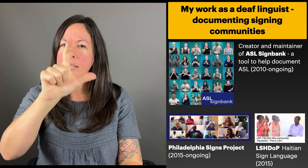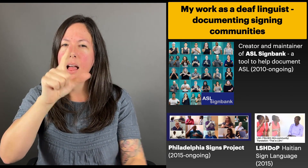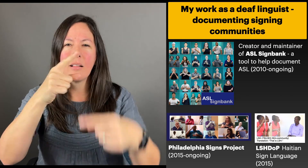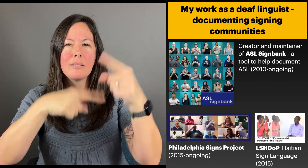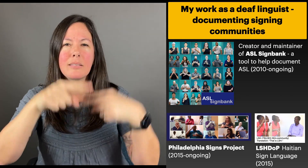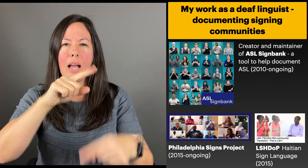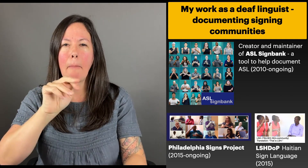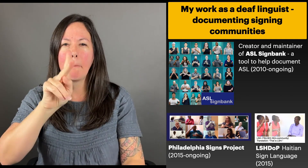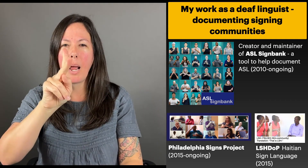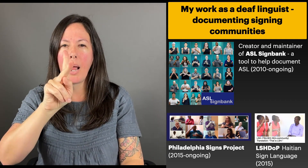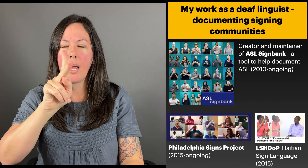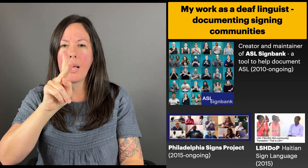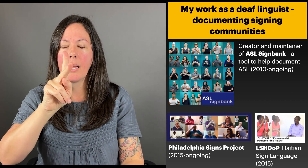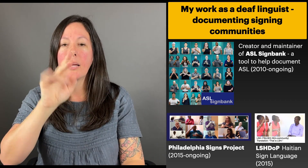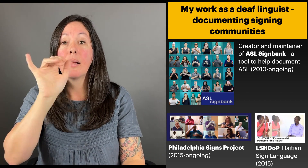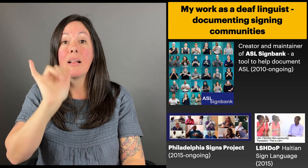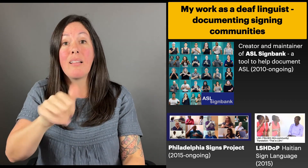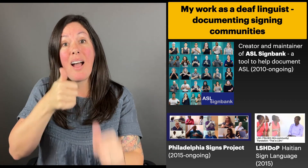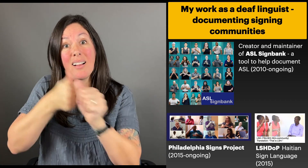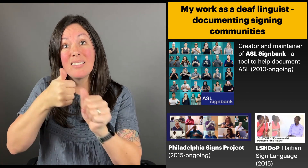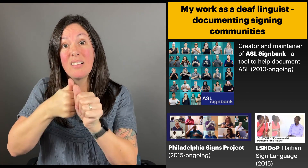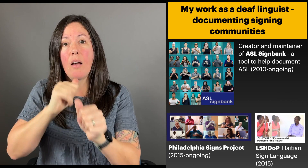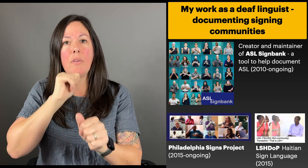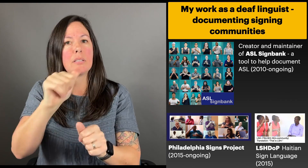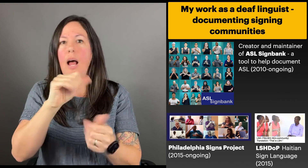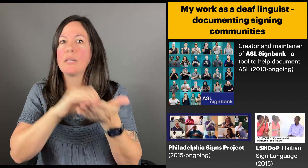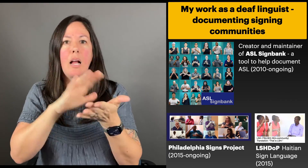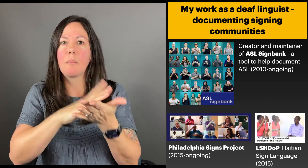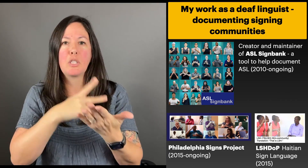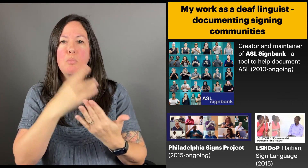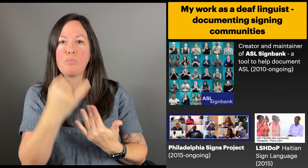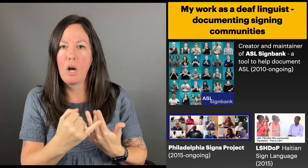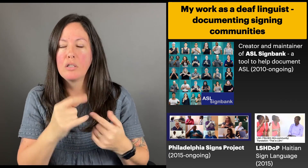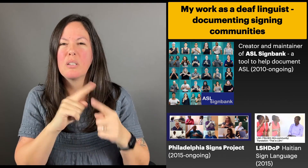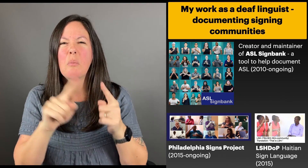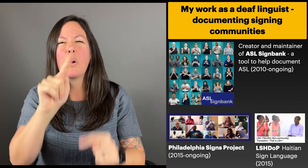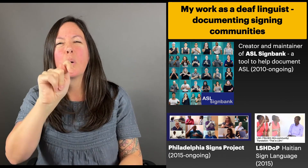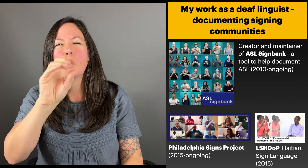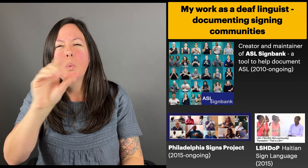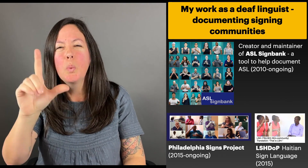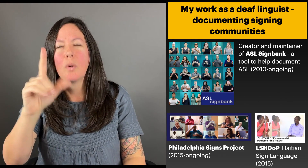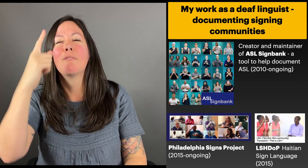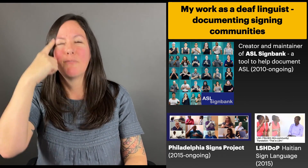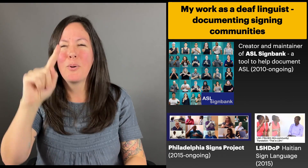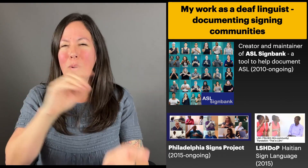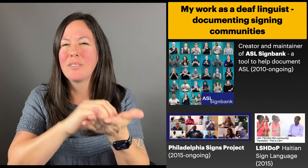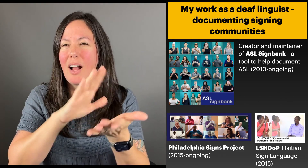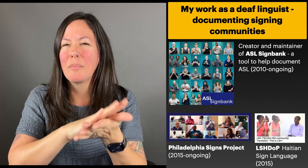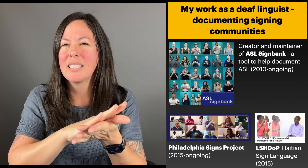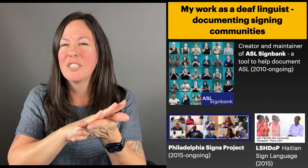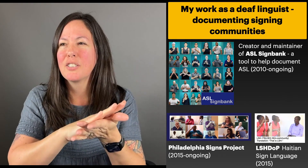data I helped come up with or create and maintain the ASL sign bank which is a